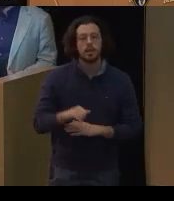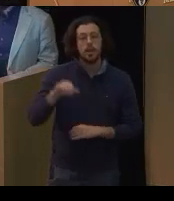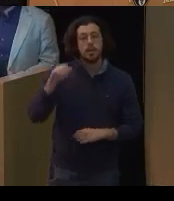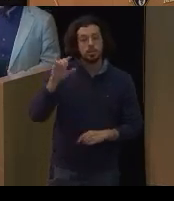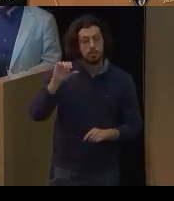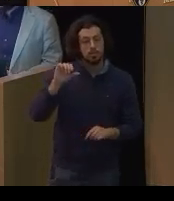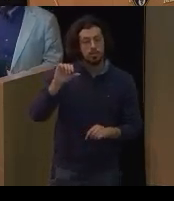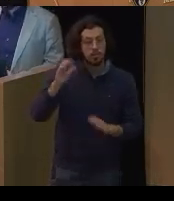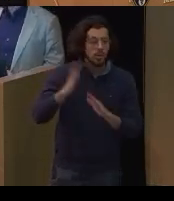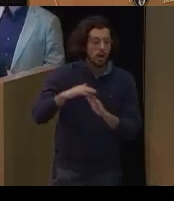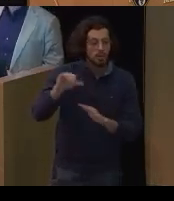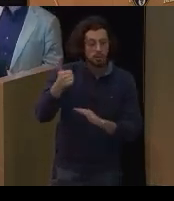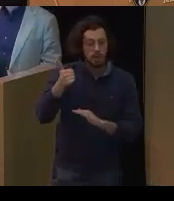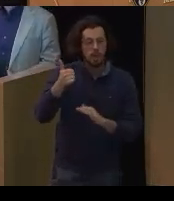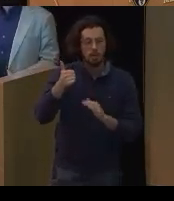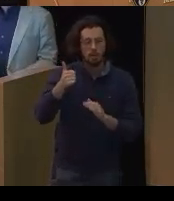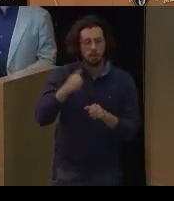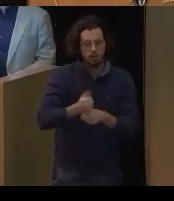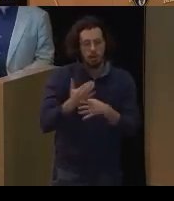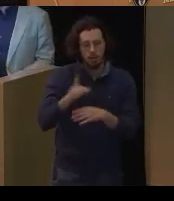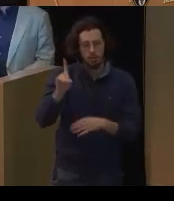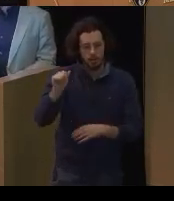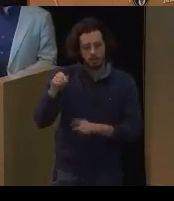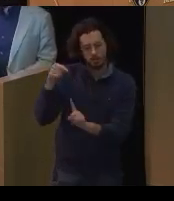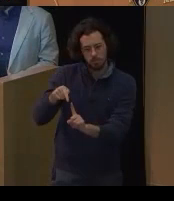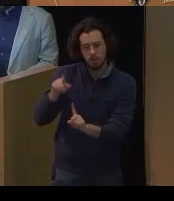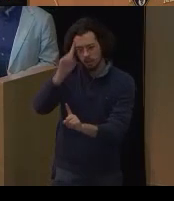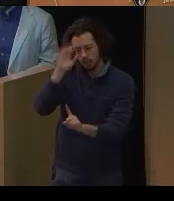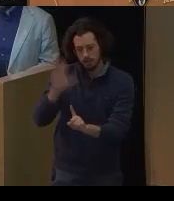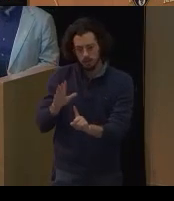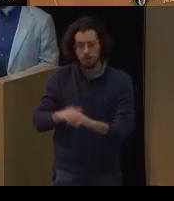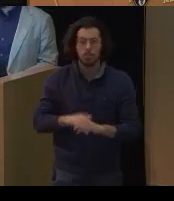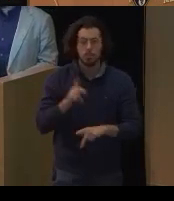disability worldwide folks with this and Related Disorders have a really high unemployment rate